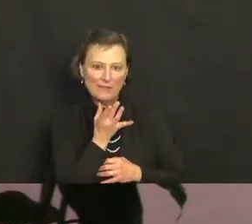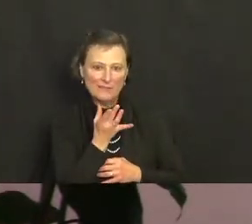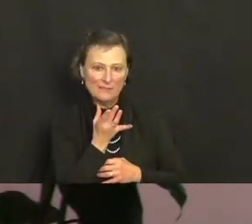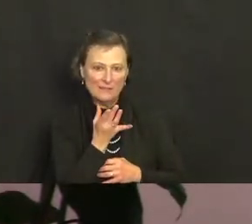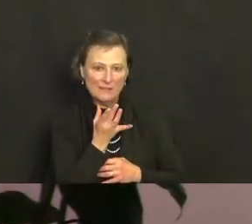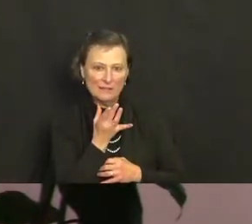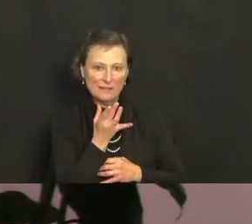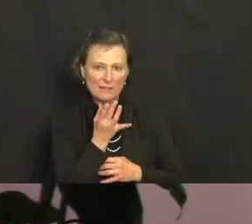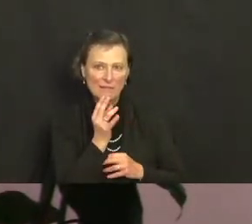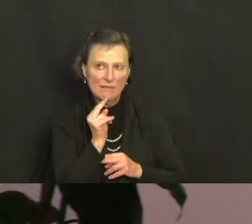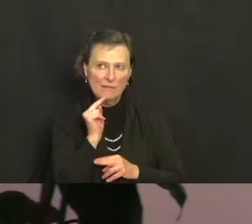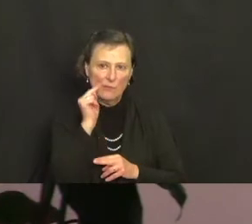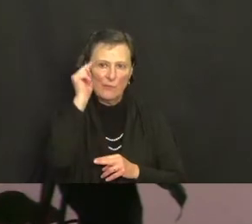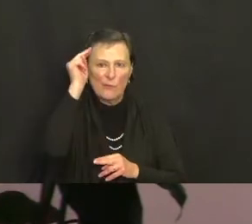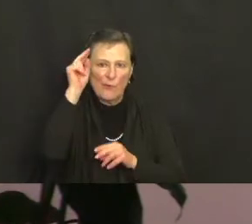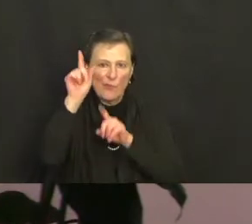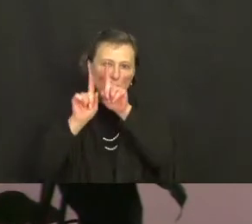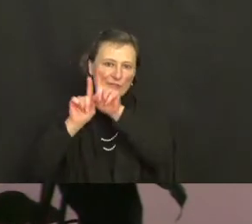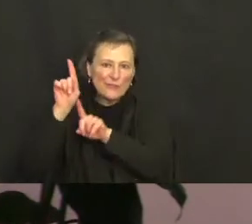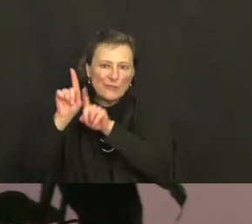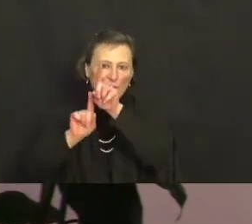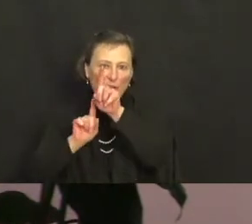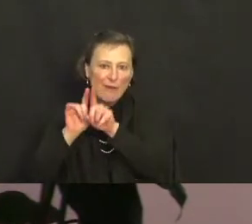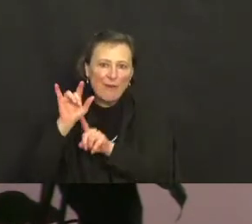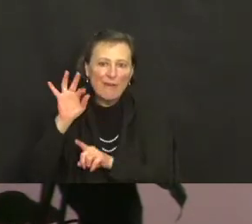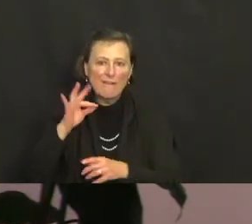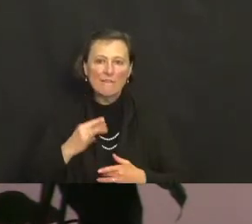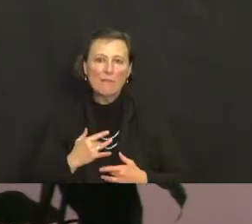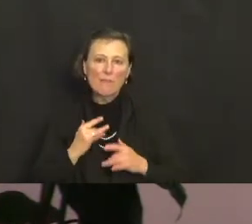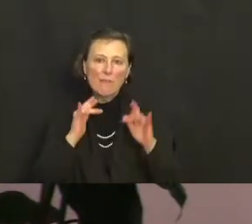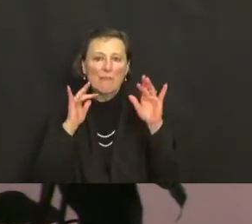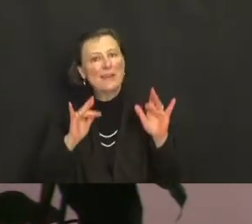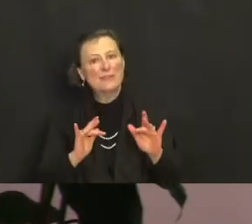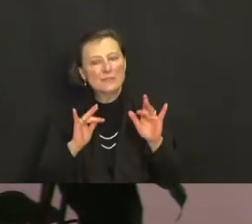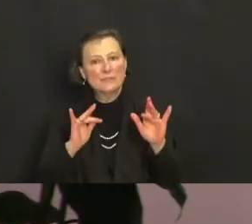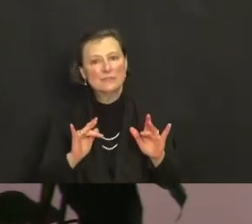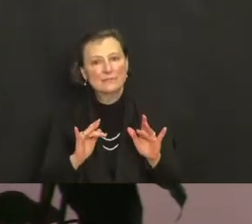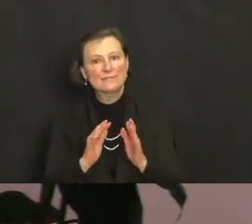The north star of compassion.